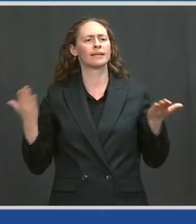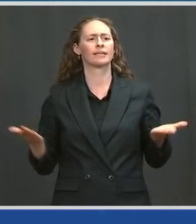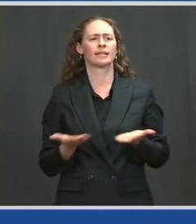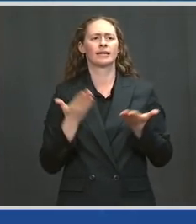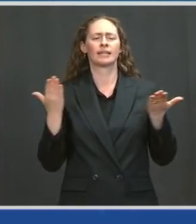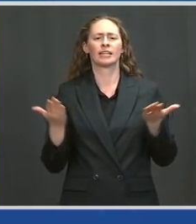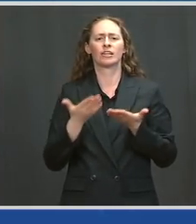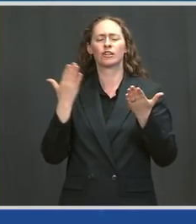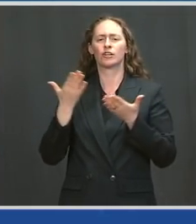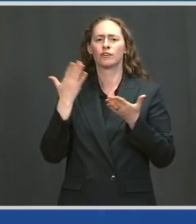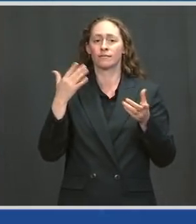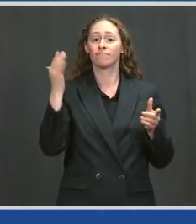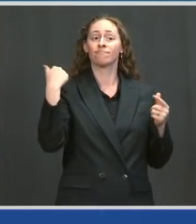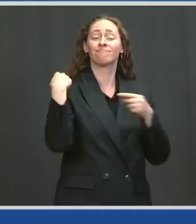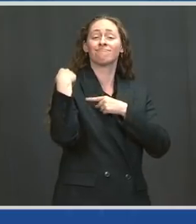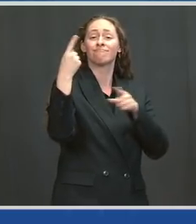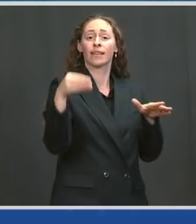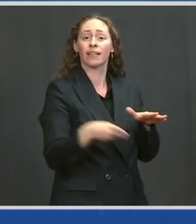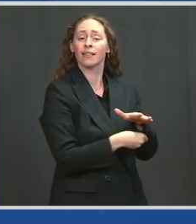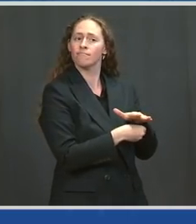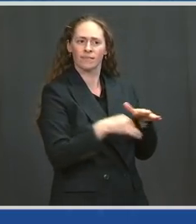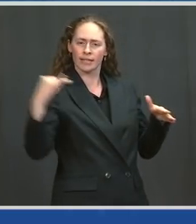to make sure America knows the story in full.